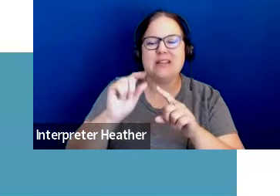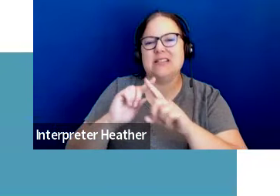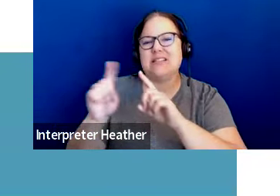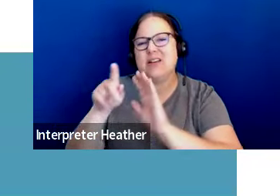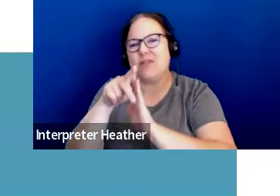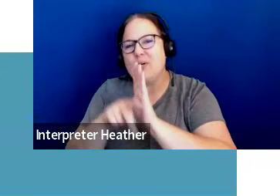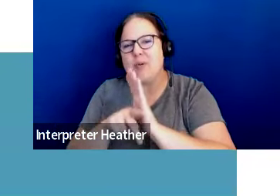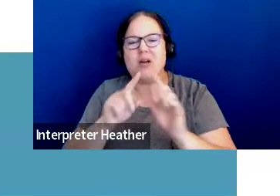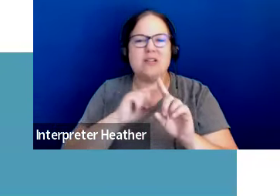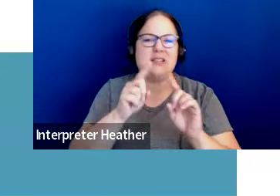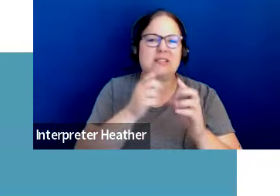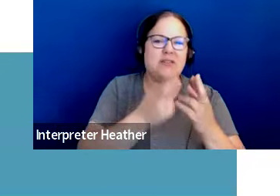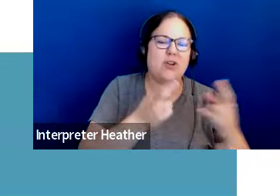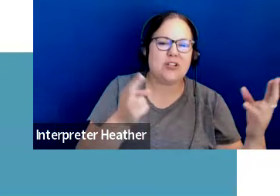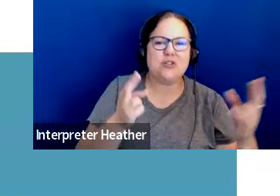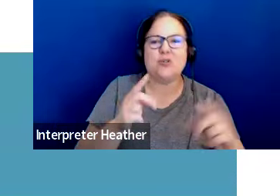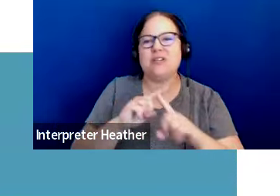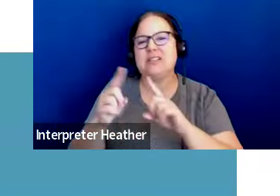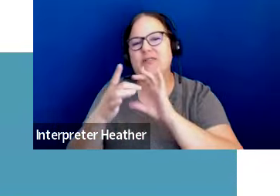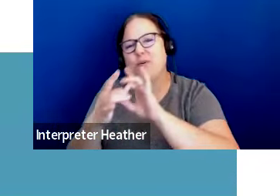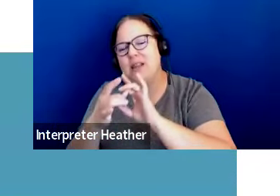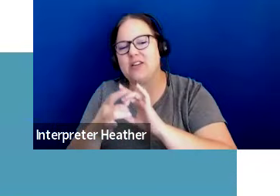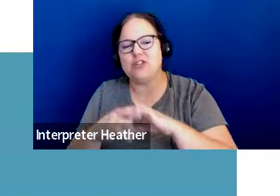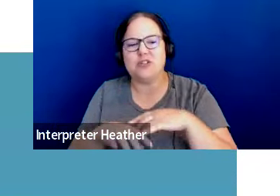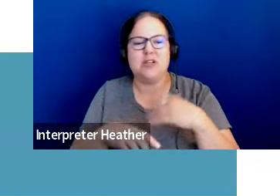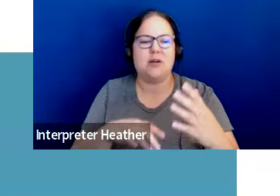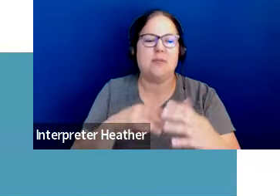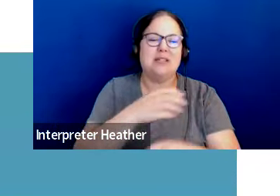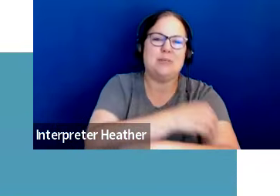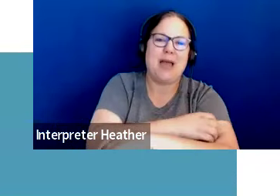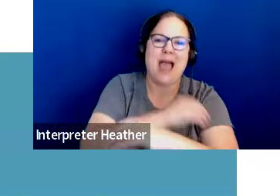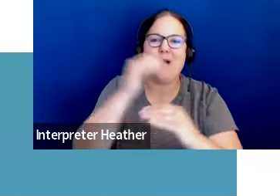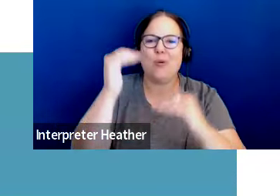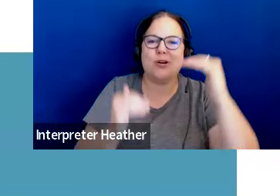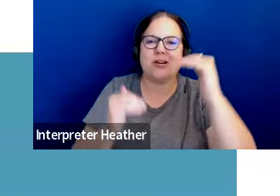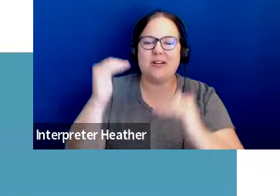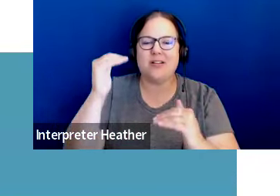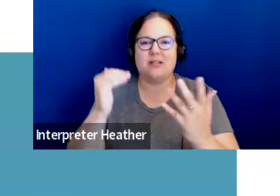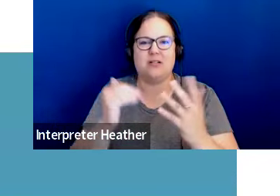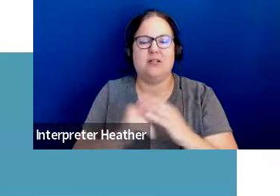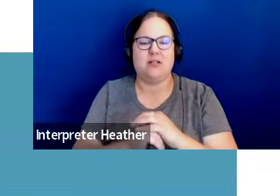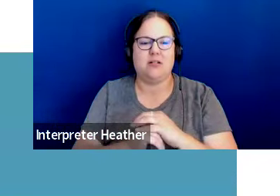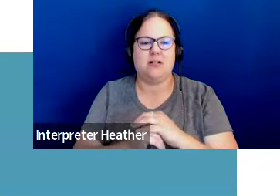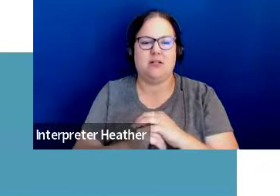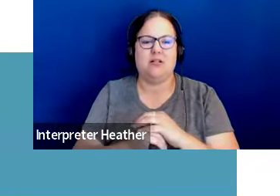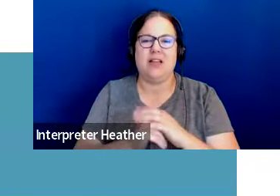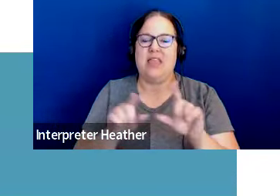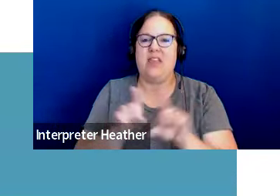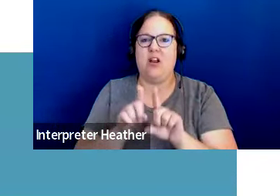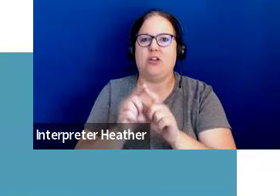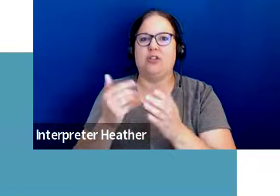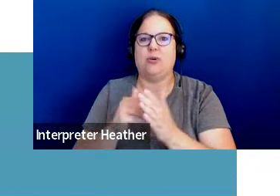resource flows, relationships, power dynamics. And again, as I mentioned that siloed work getting to